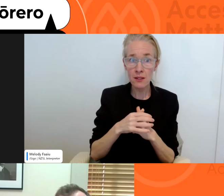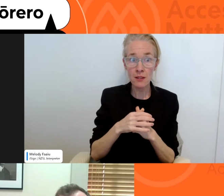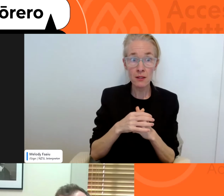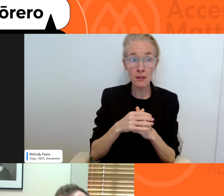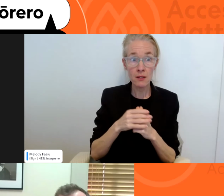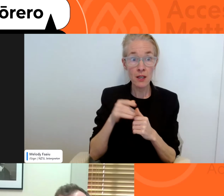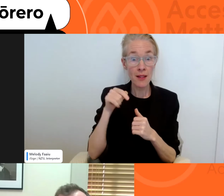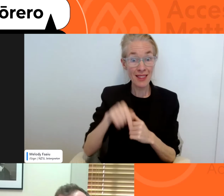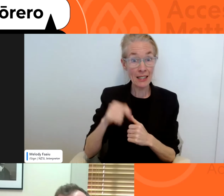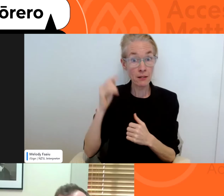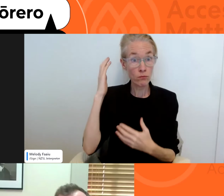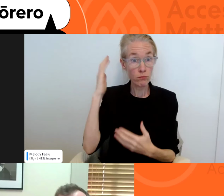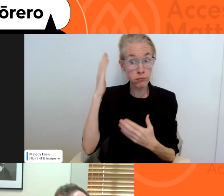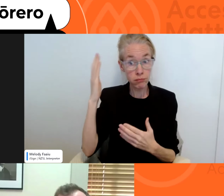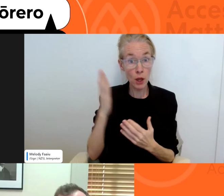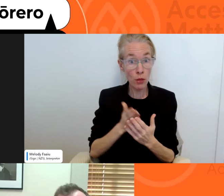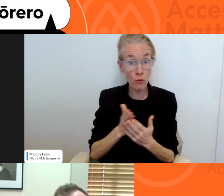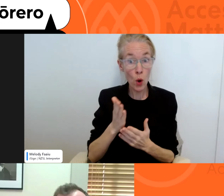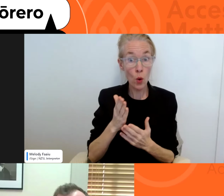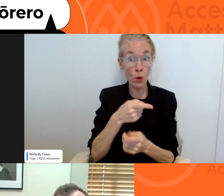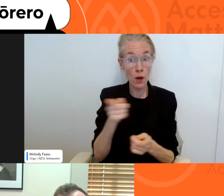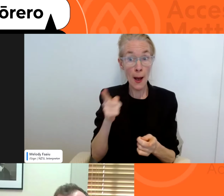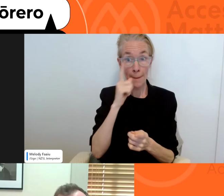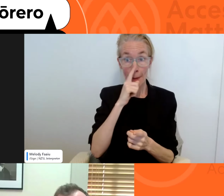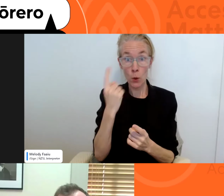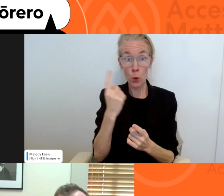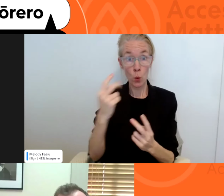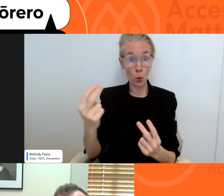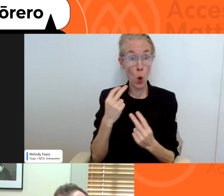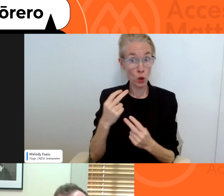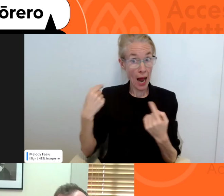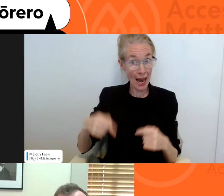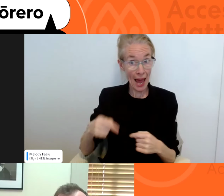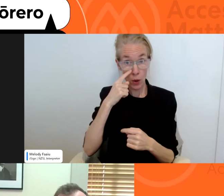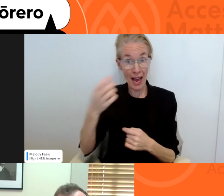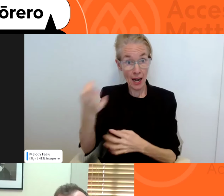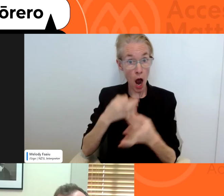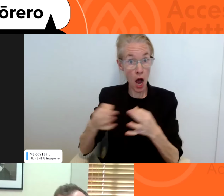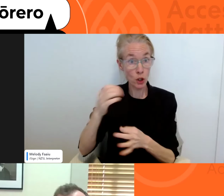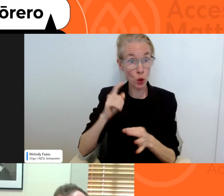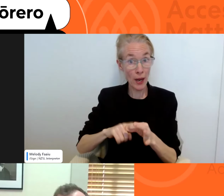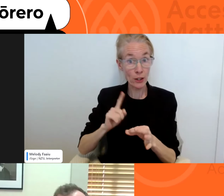Are you comfortable with that as an approach? So that will happen